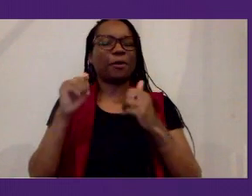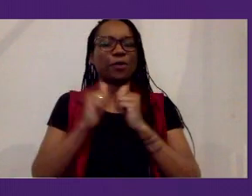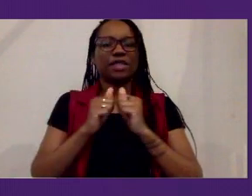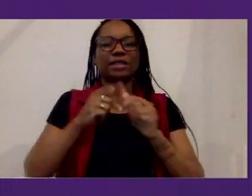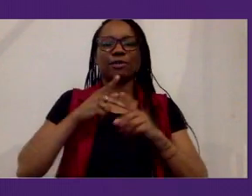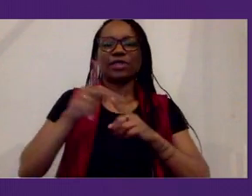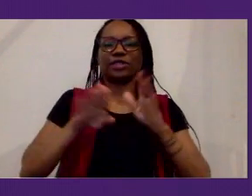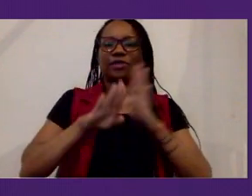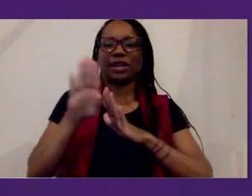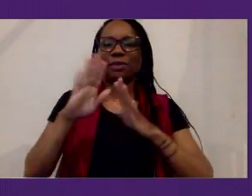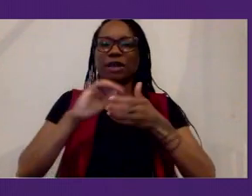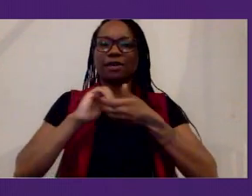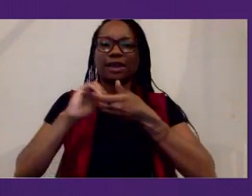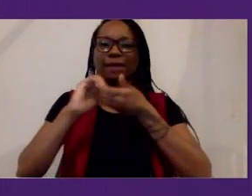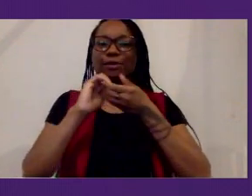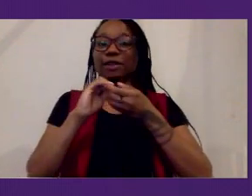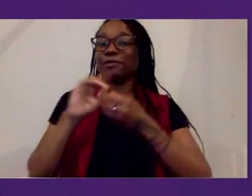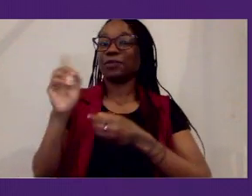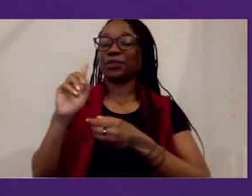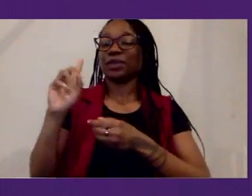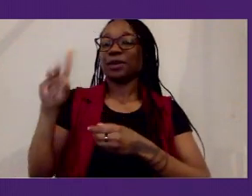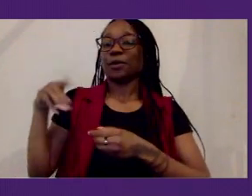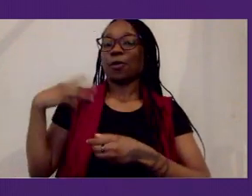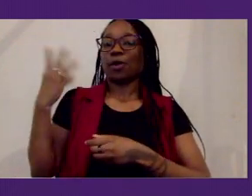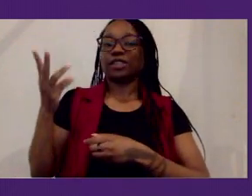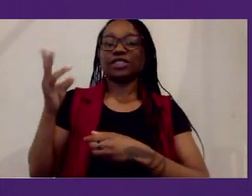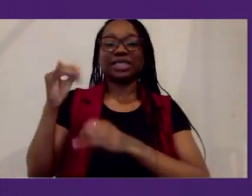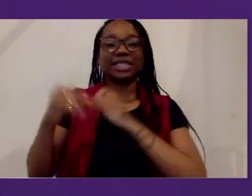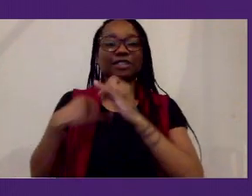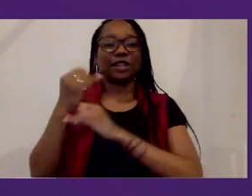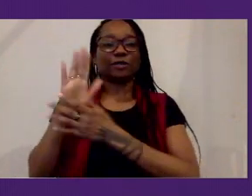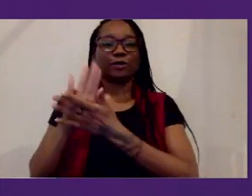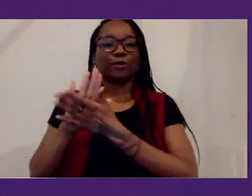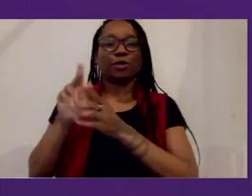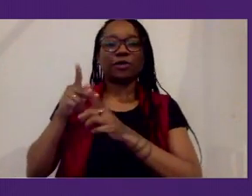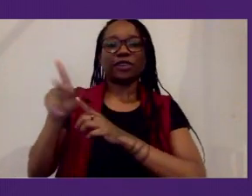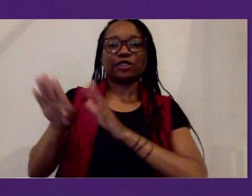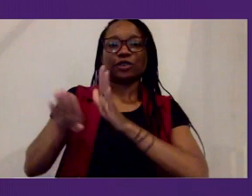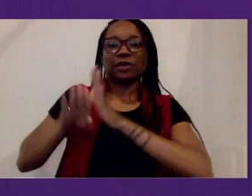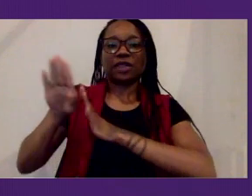Washington International Schools Professional Development Collaborative, and I'm a partner